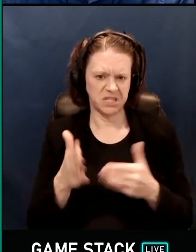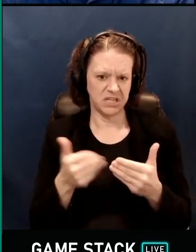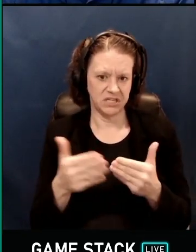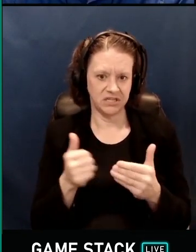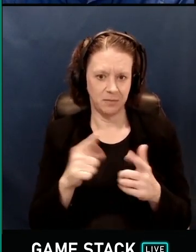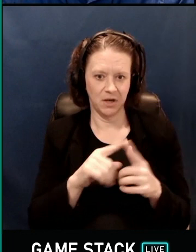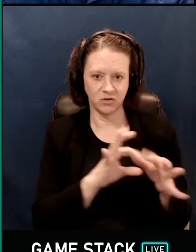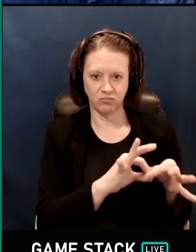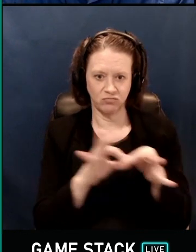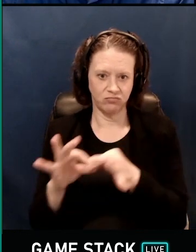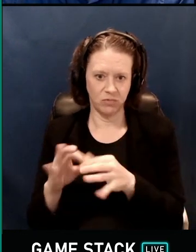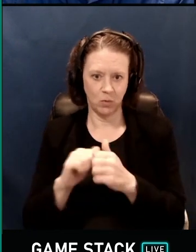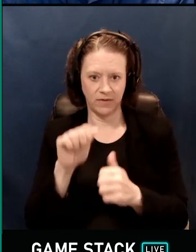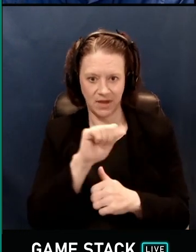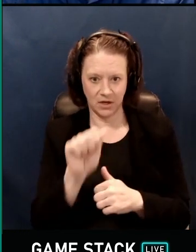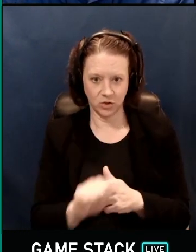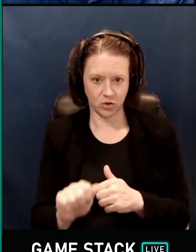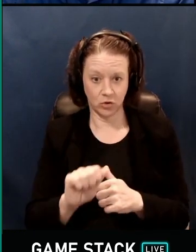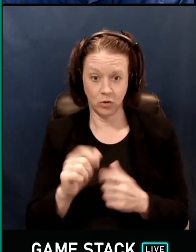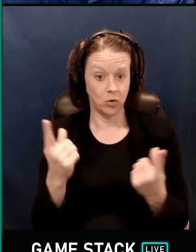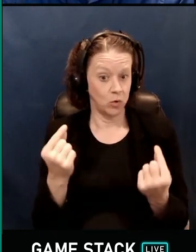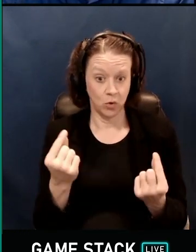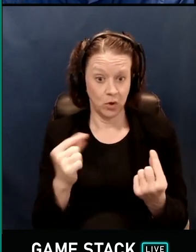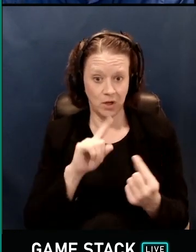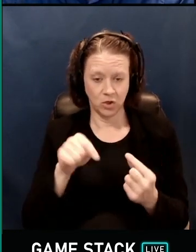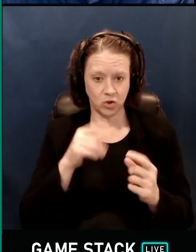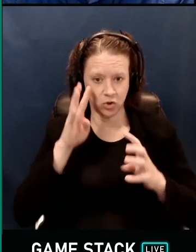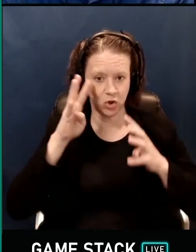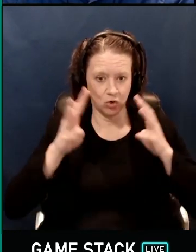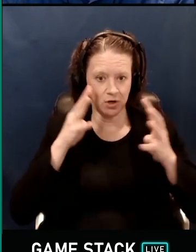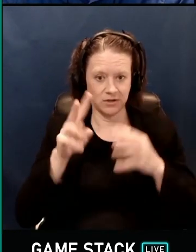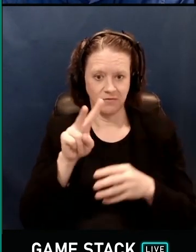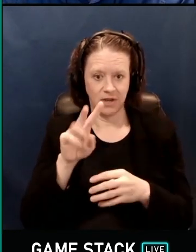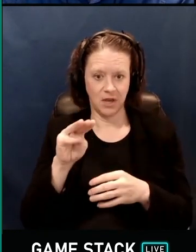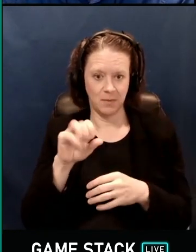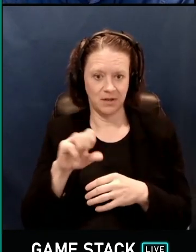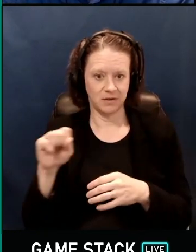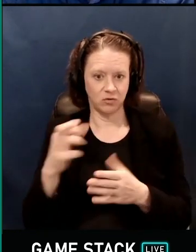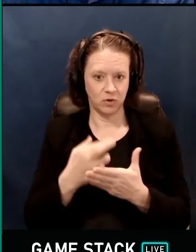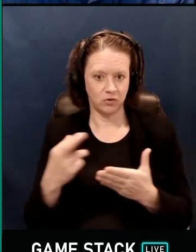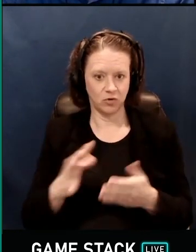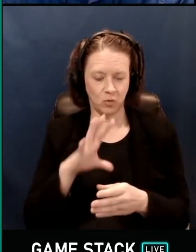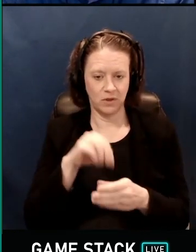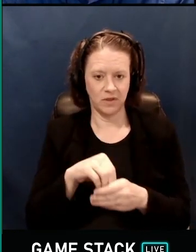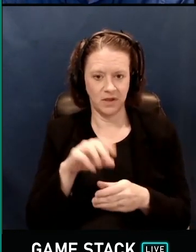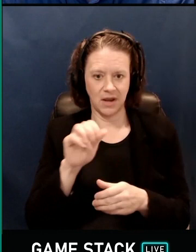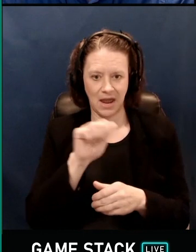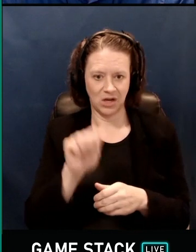Azure, you just have to create a VMSS resource in Azure Portal then